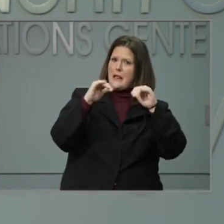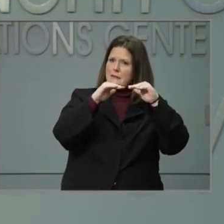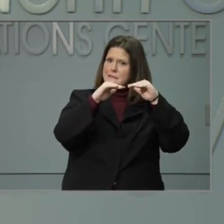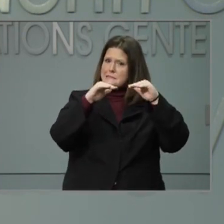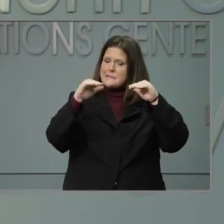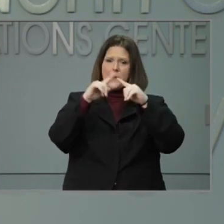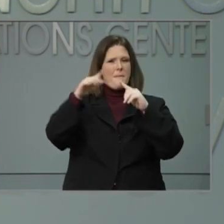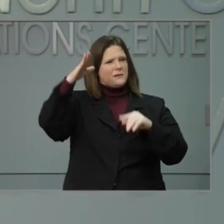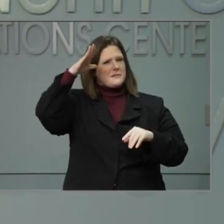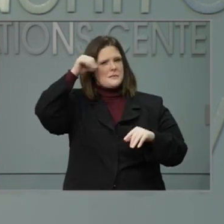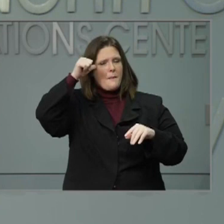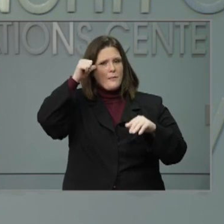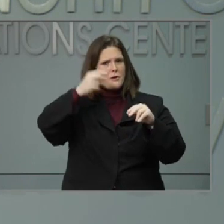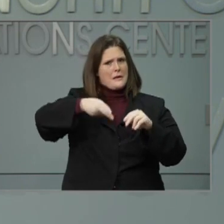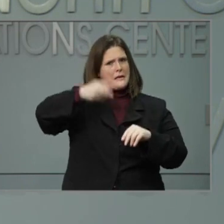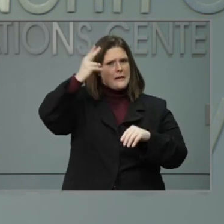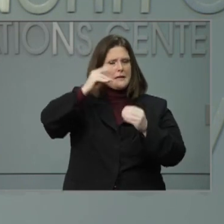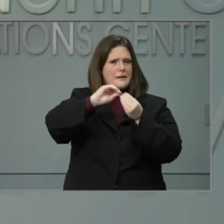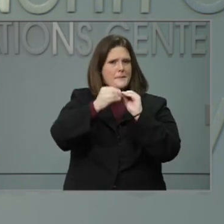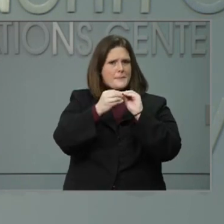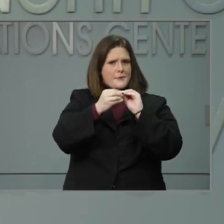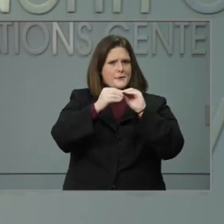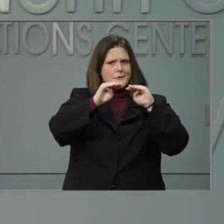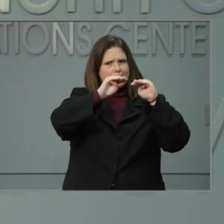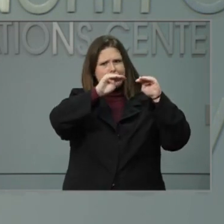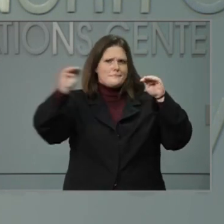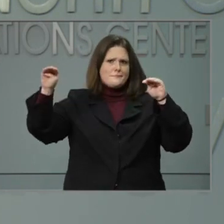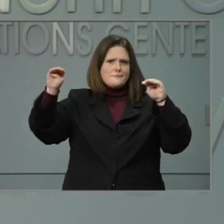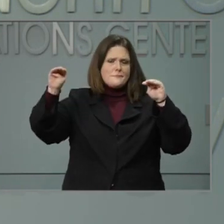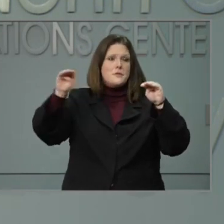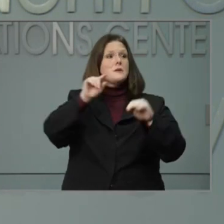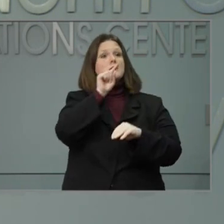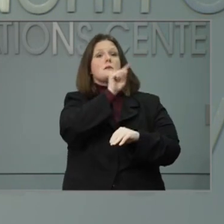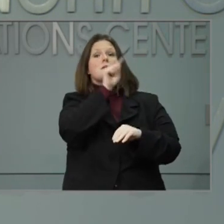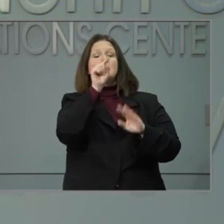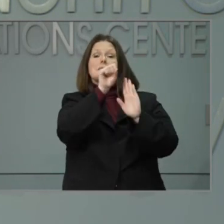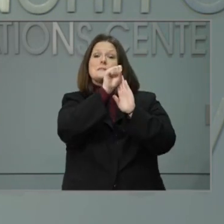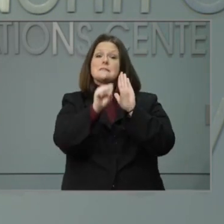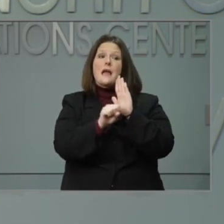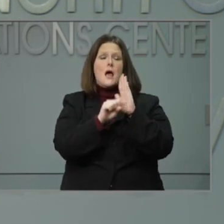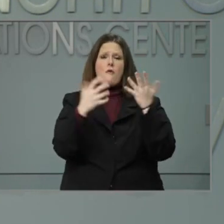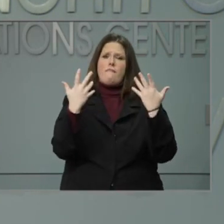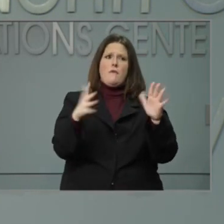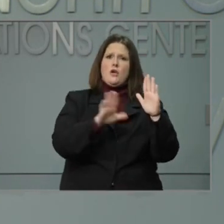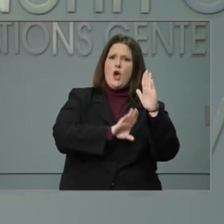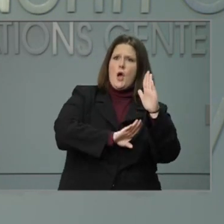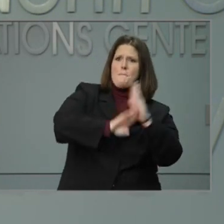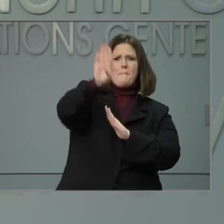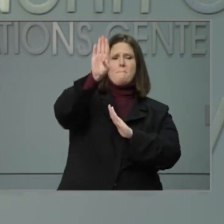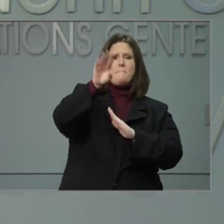HAVE AVOIDED SPIKES. THAT THEY REMAINED STUBBORNLY HIGH. AND THAT IS TROUBLING.